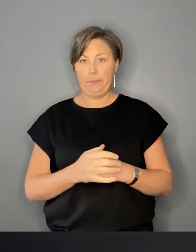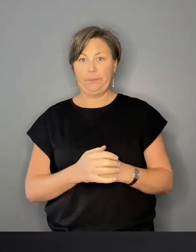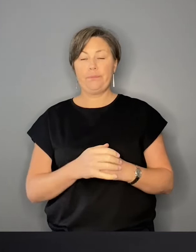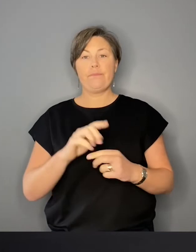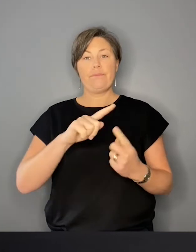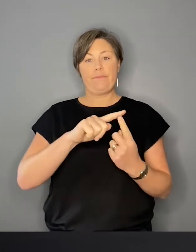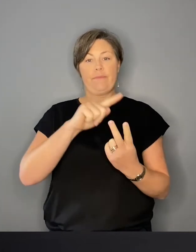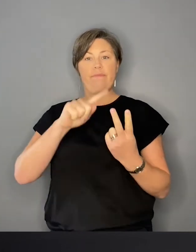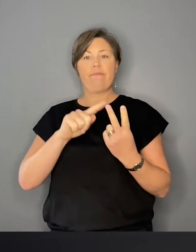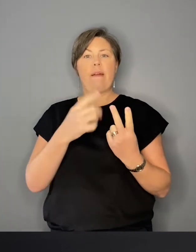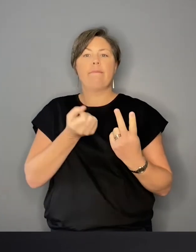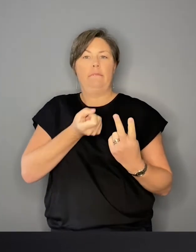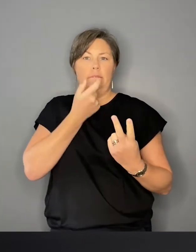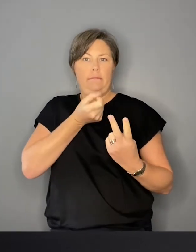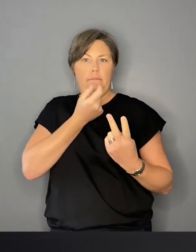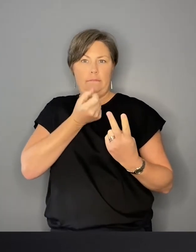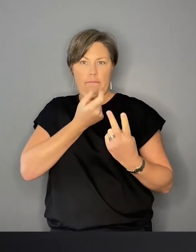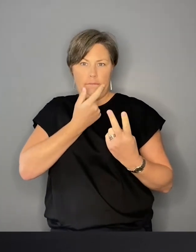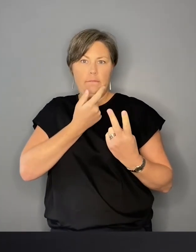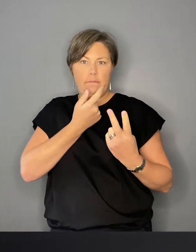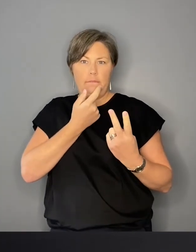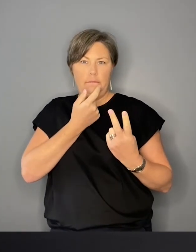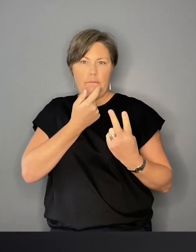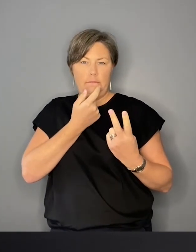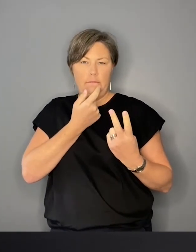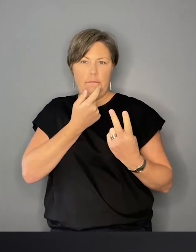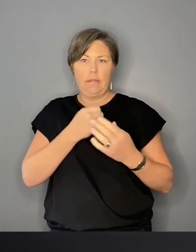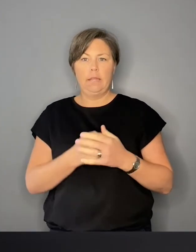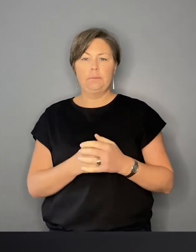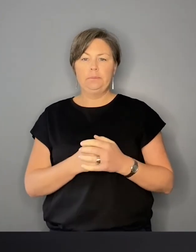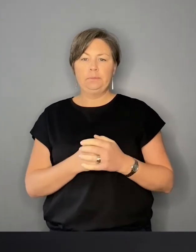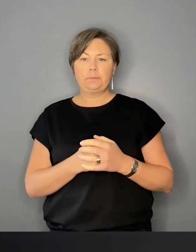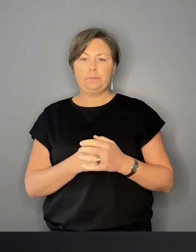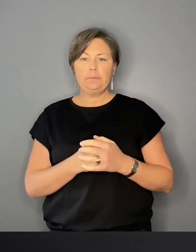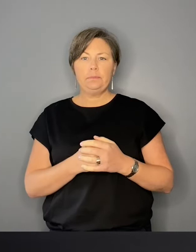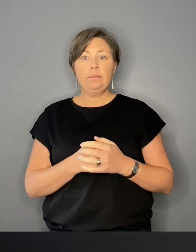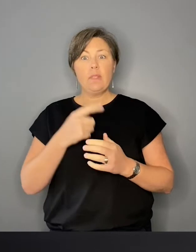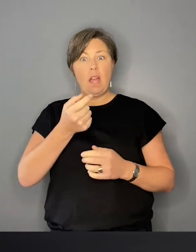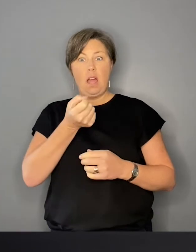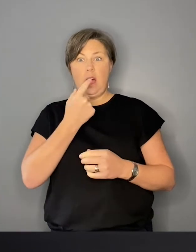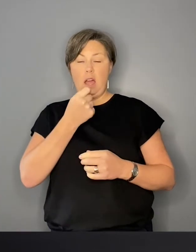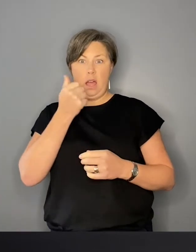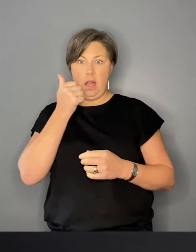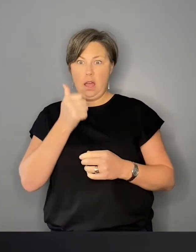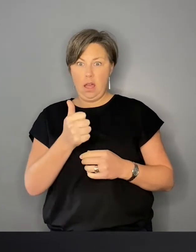The second category is what we call the oral treatments, which you can take by mouth as tablets or a capsule. The great advantage of these medications